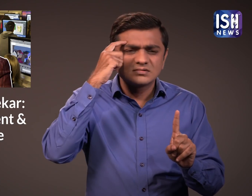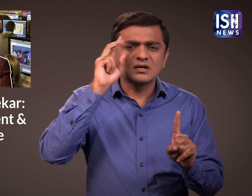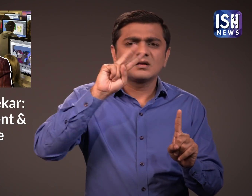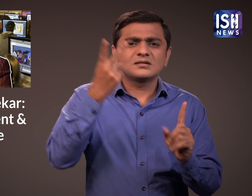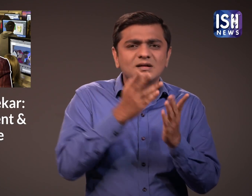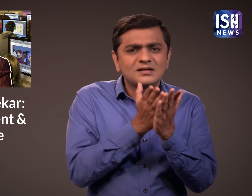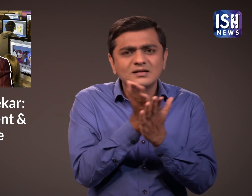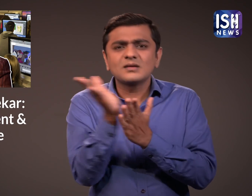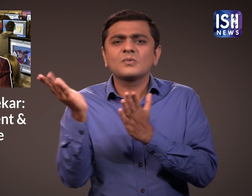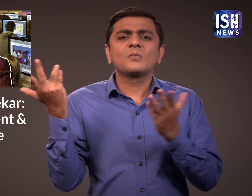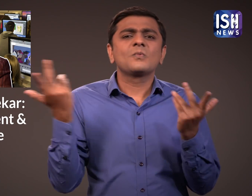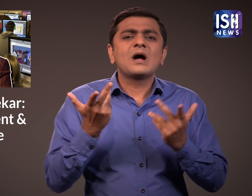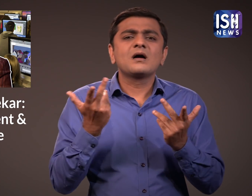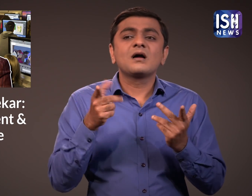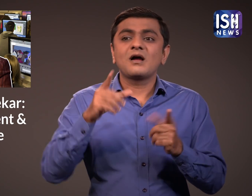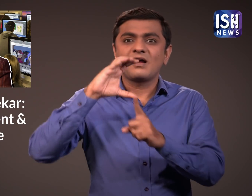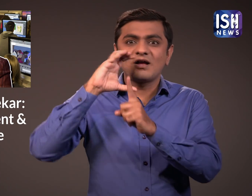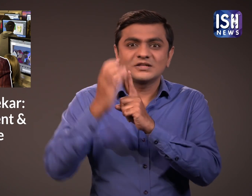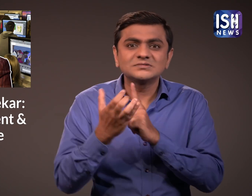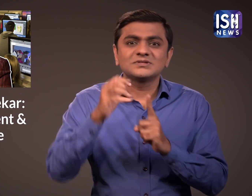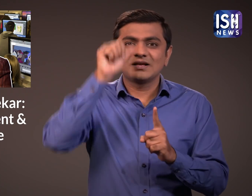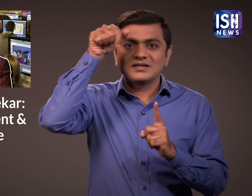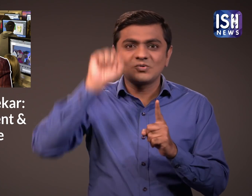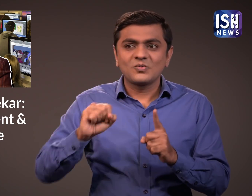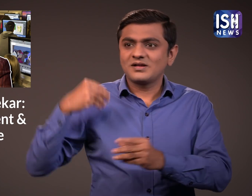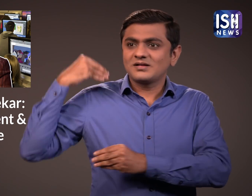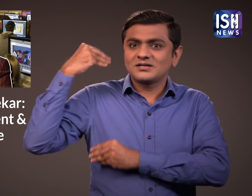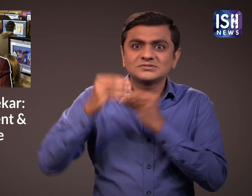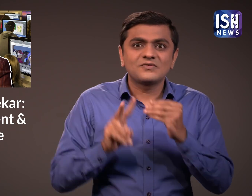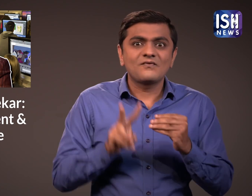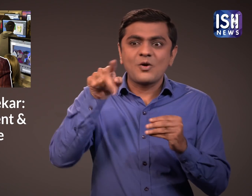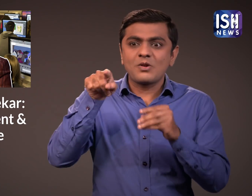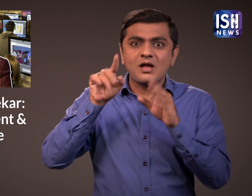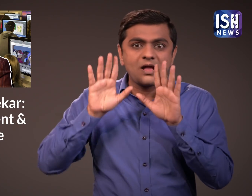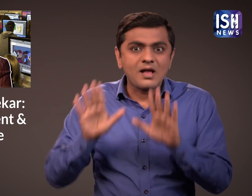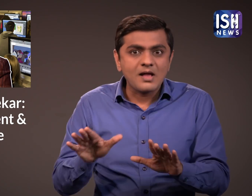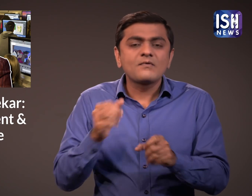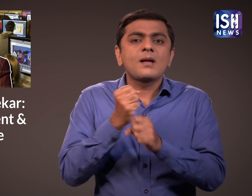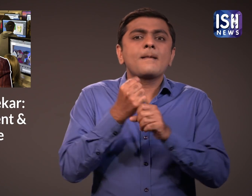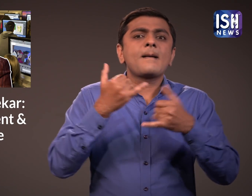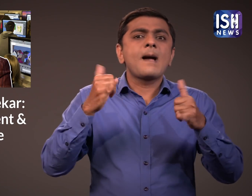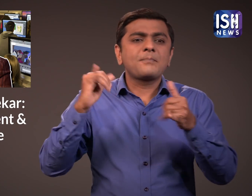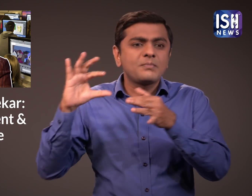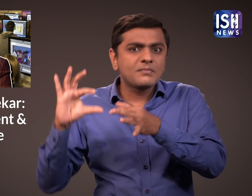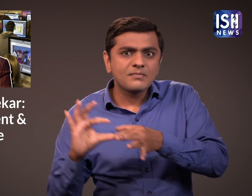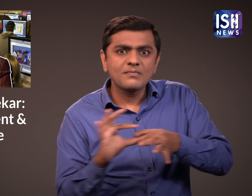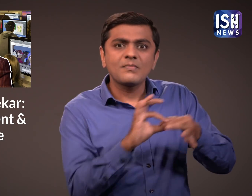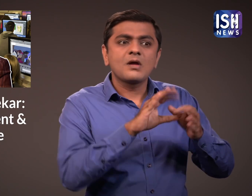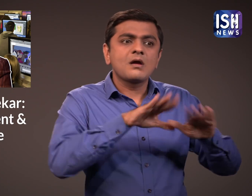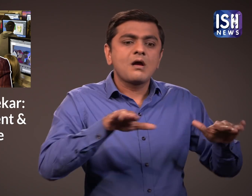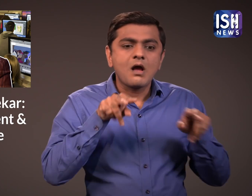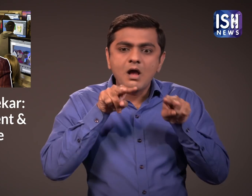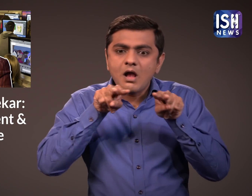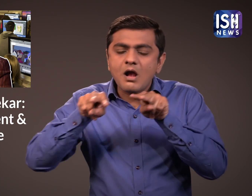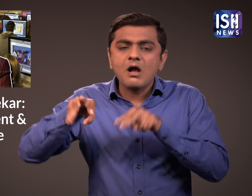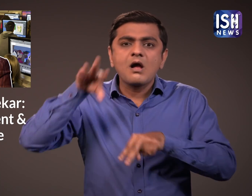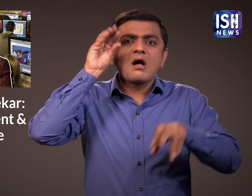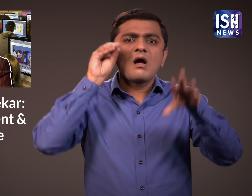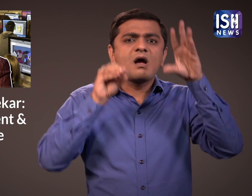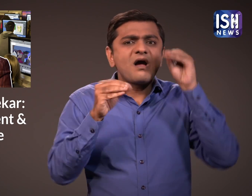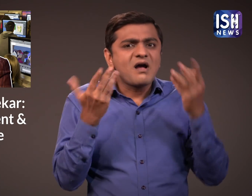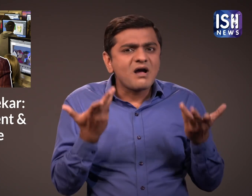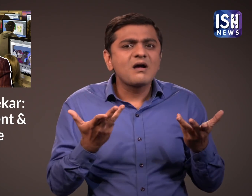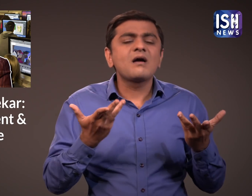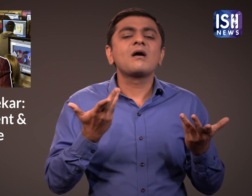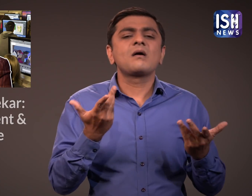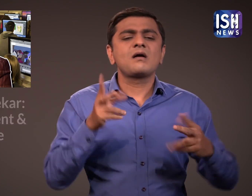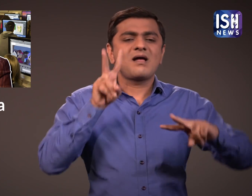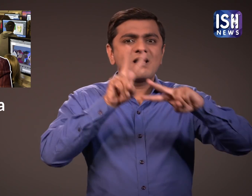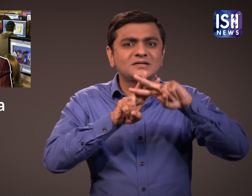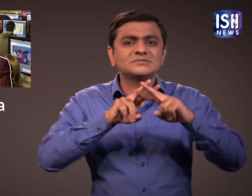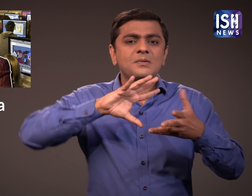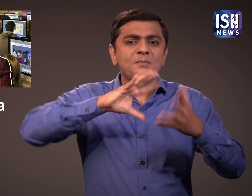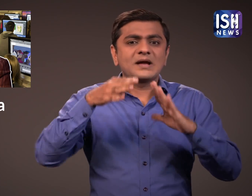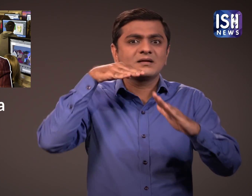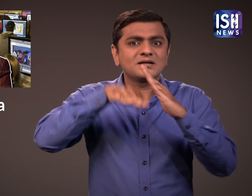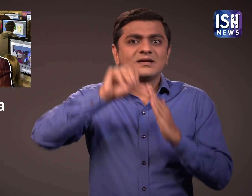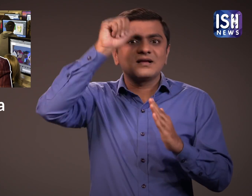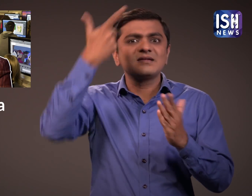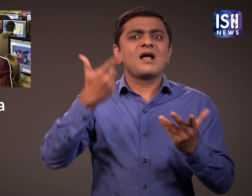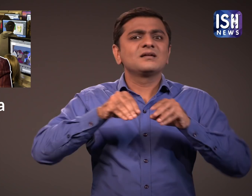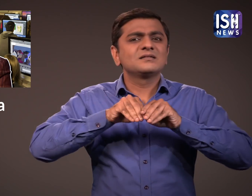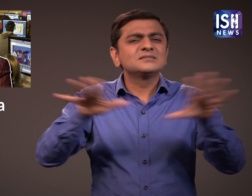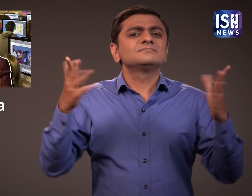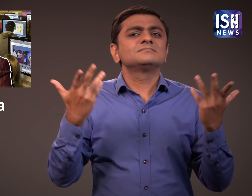The solution is to create our own games and apps in line with #MakeInIndia.